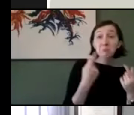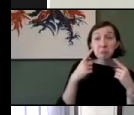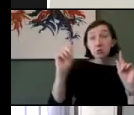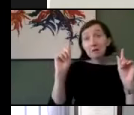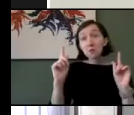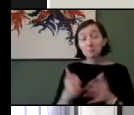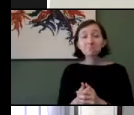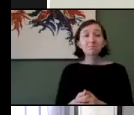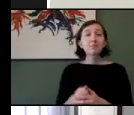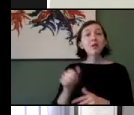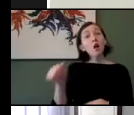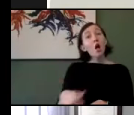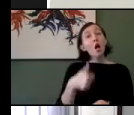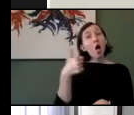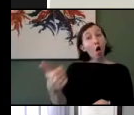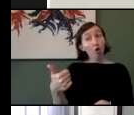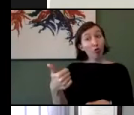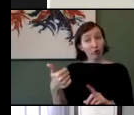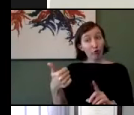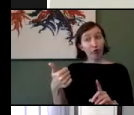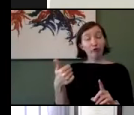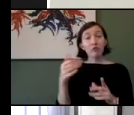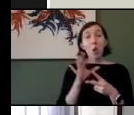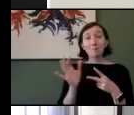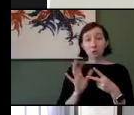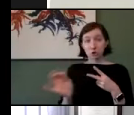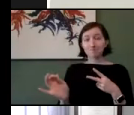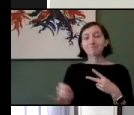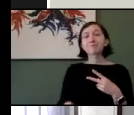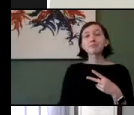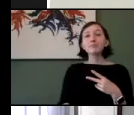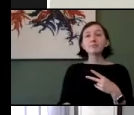Another thing when talking about some of the issues